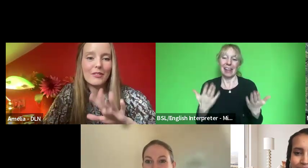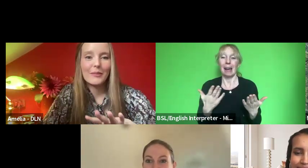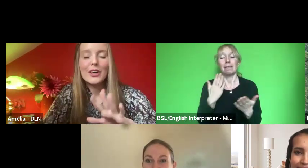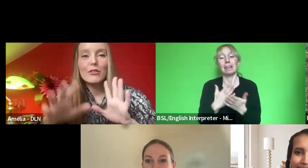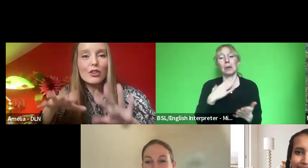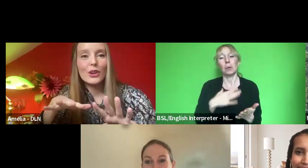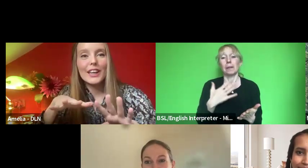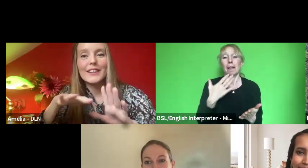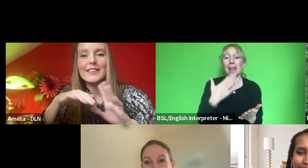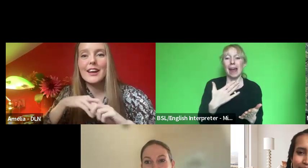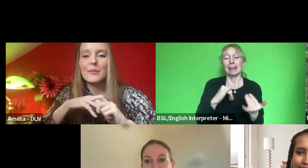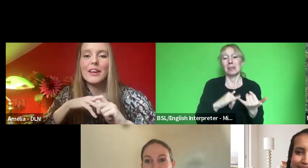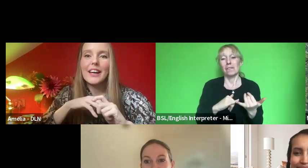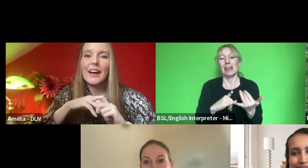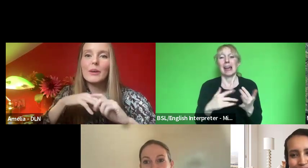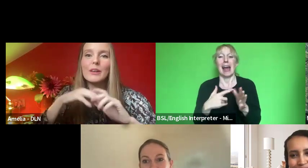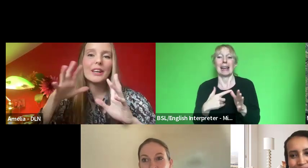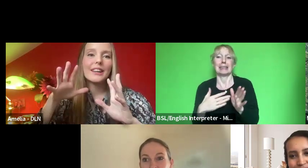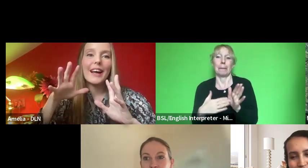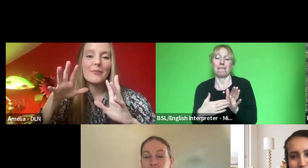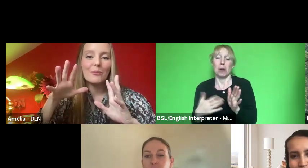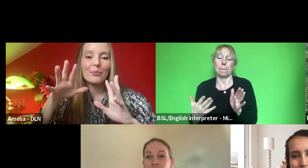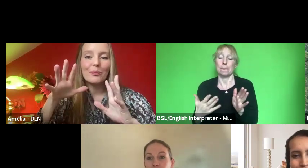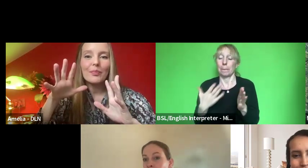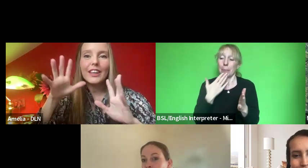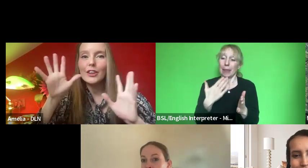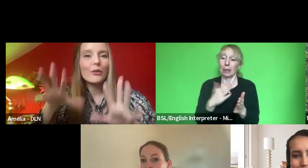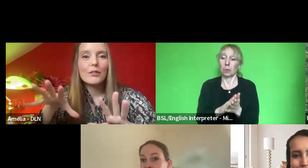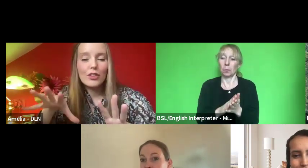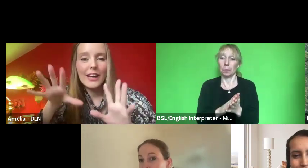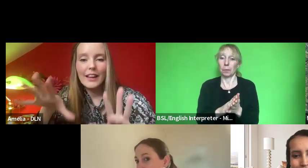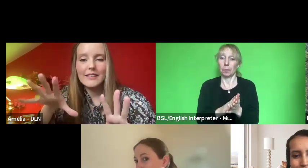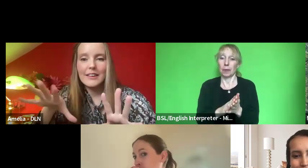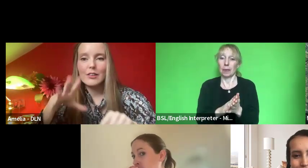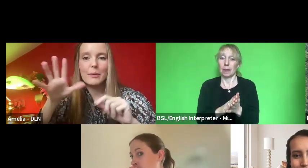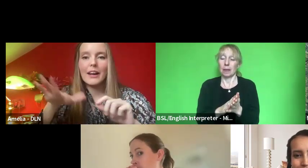and Maryum for joining us. We will You know, we've shared their details,